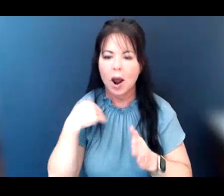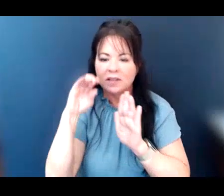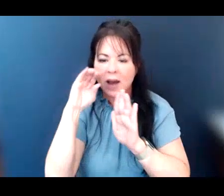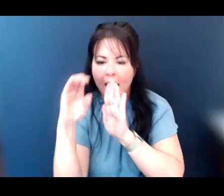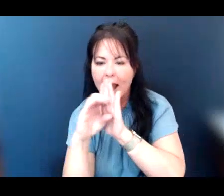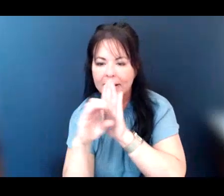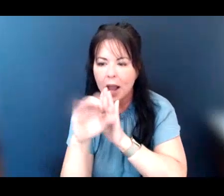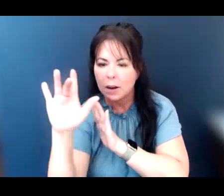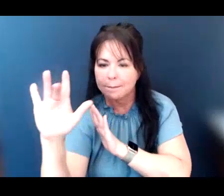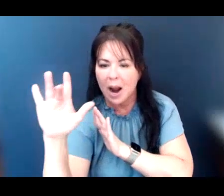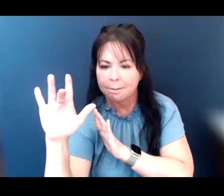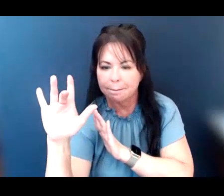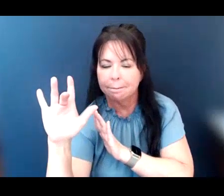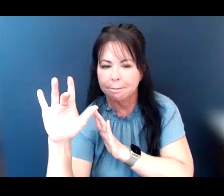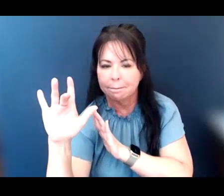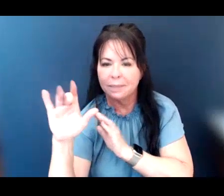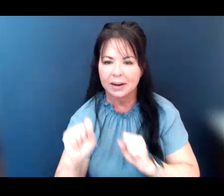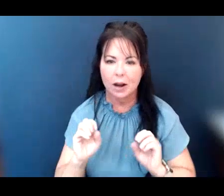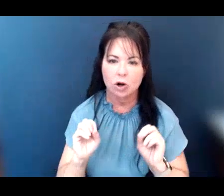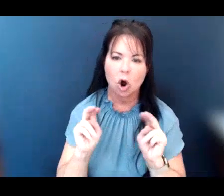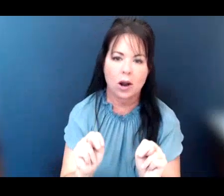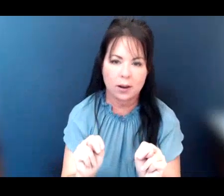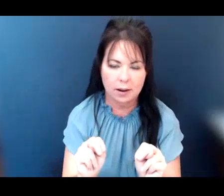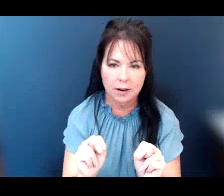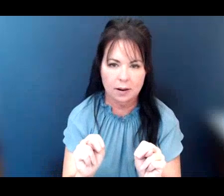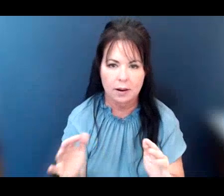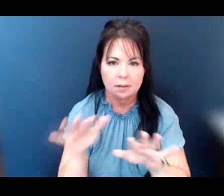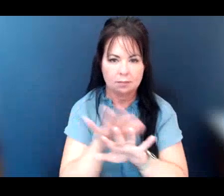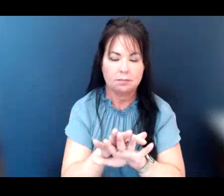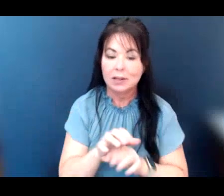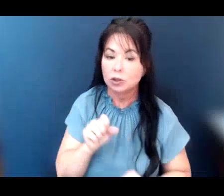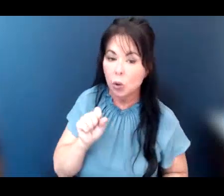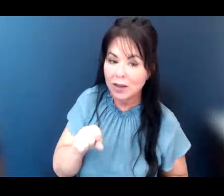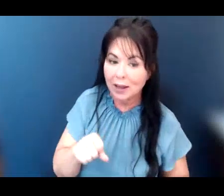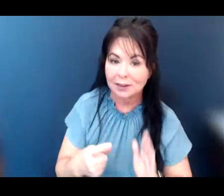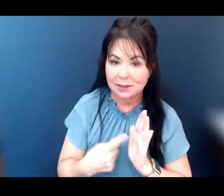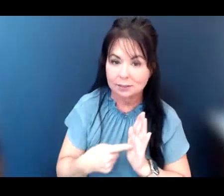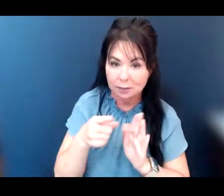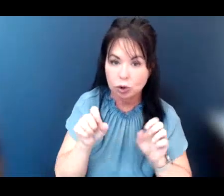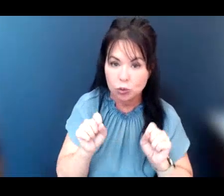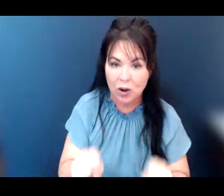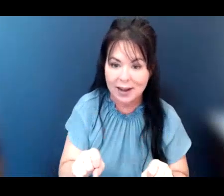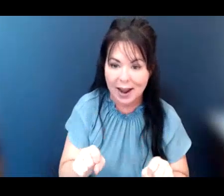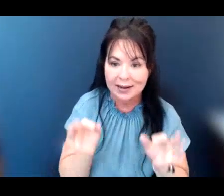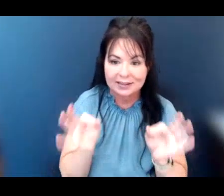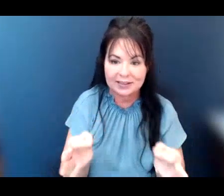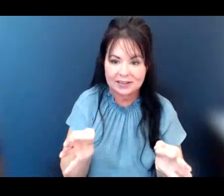those overlay features. So, yes, sometimes a person can choose whether or not they're going to use them or not.